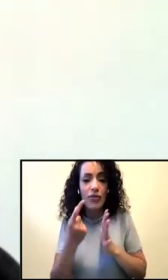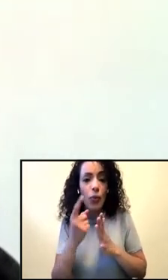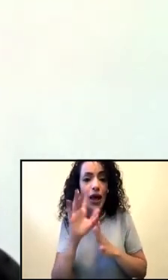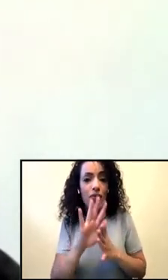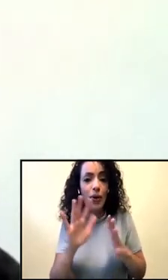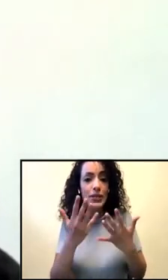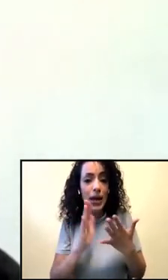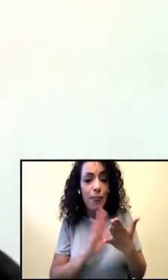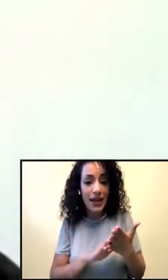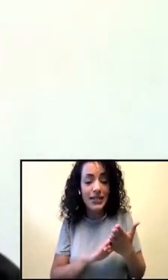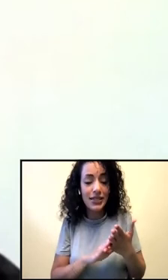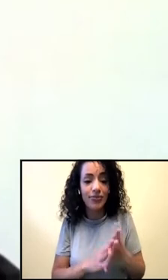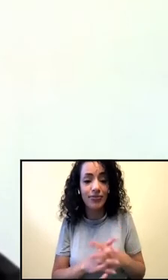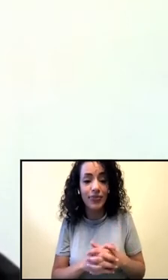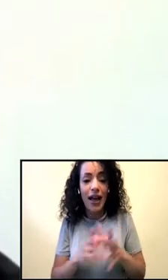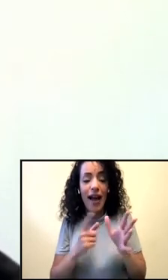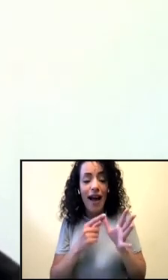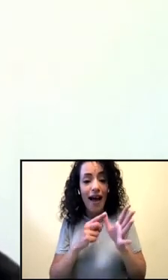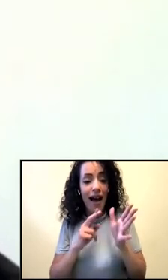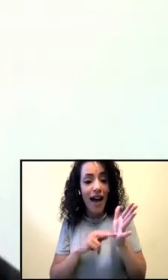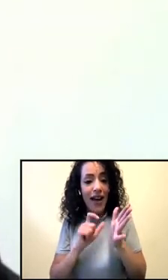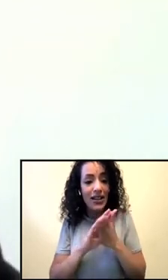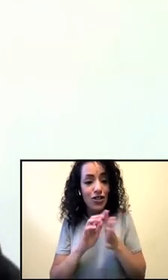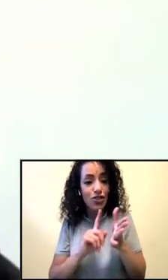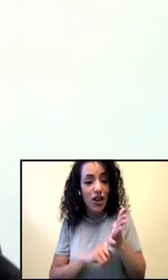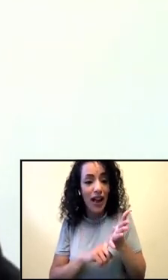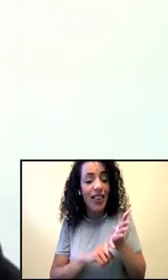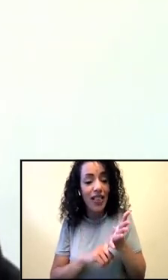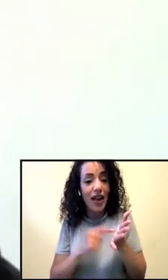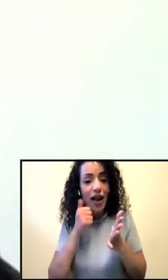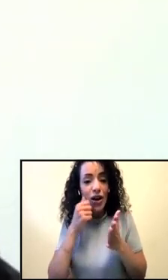left. And until I really wanted to I know we've got some photos of yours lined up, I would really